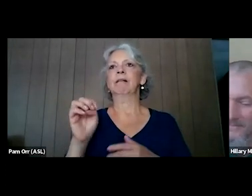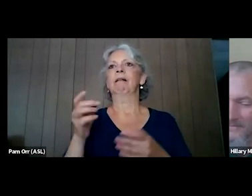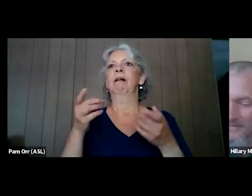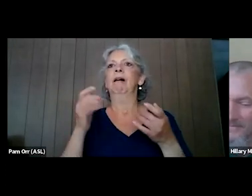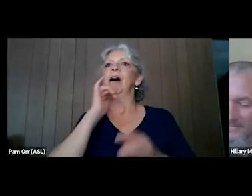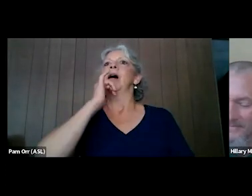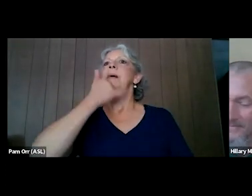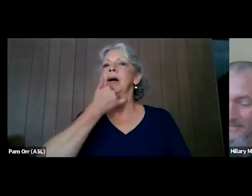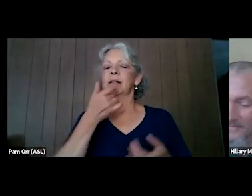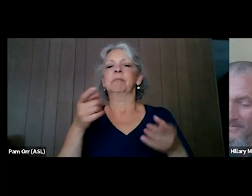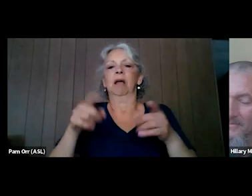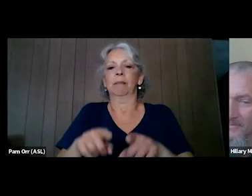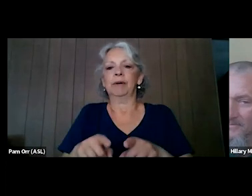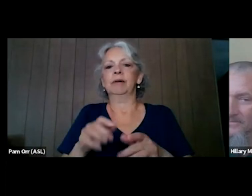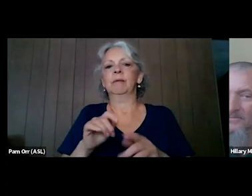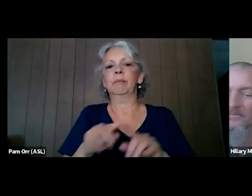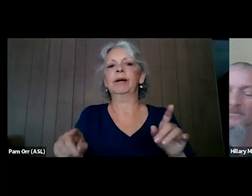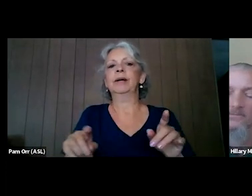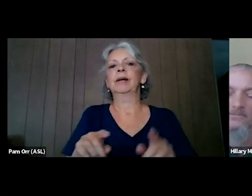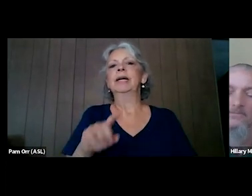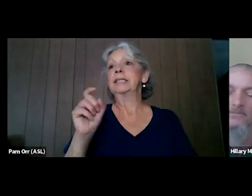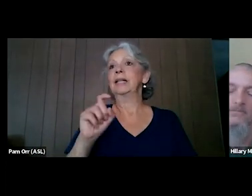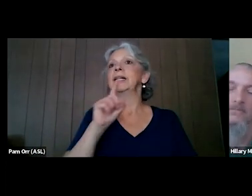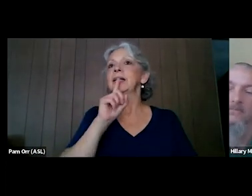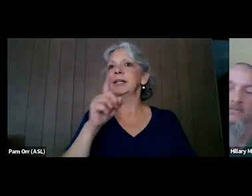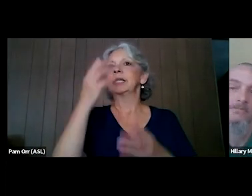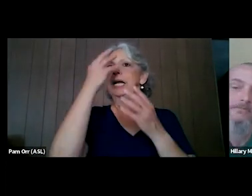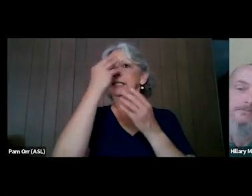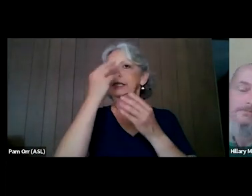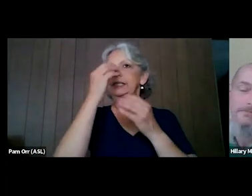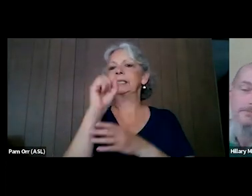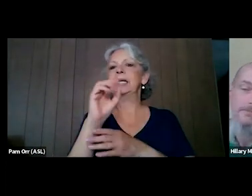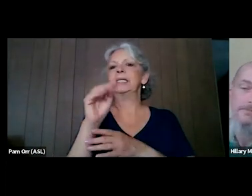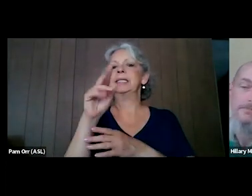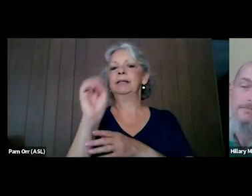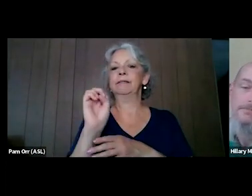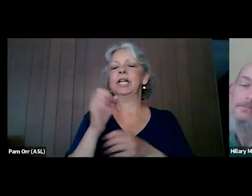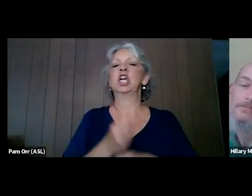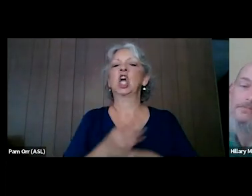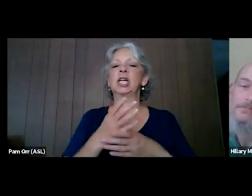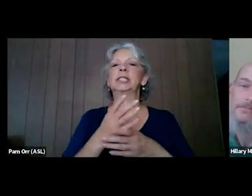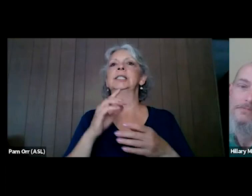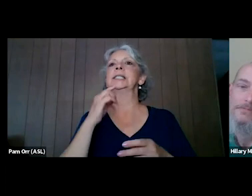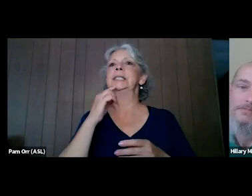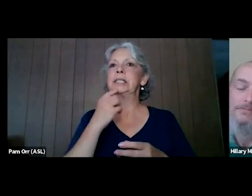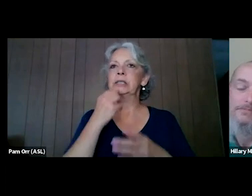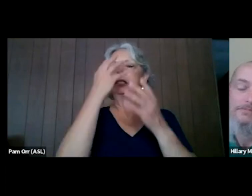is that xylazine is a sedative, as Kate mentioned earlier. And it can cause significant sedation, especially because people do not know